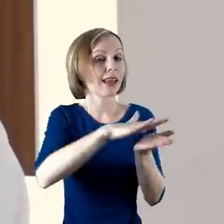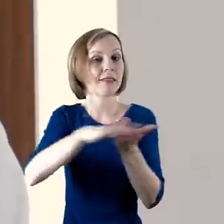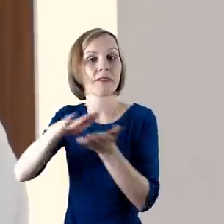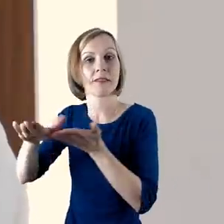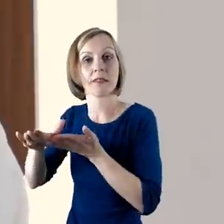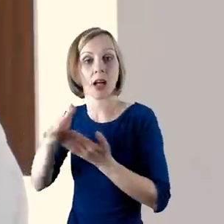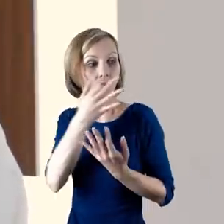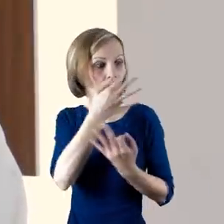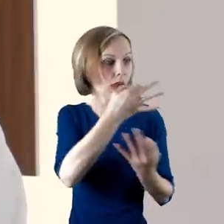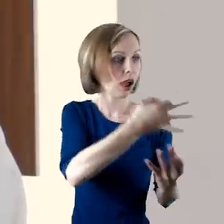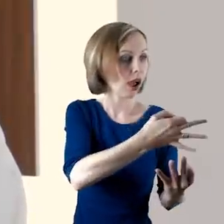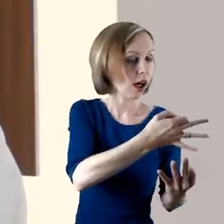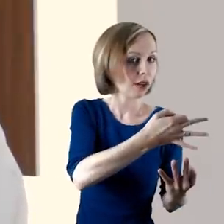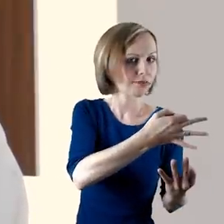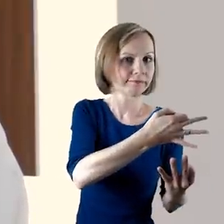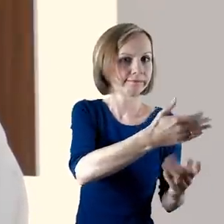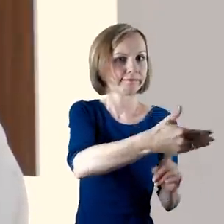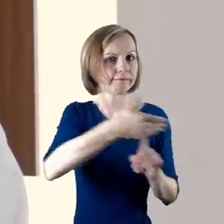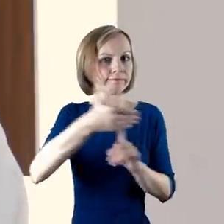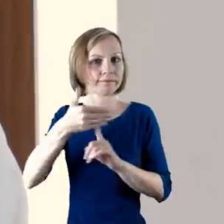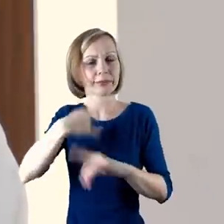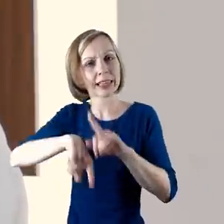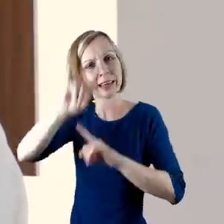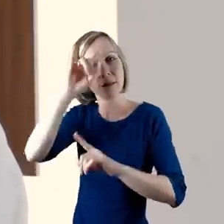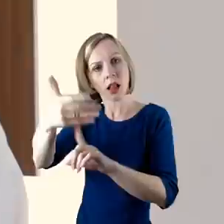Lead us not into temptation but deliver us from evil.